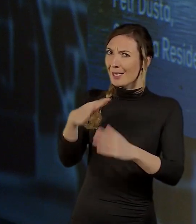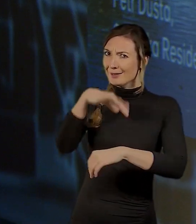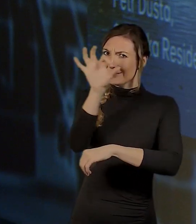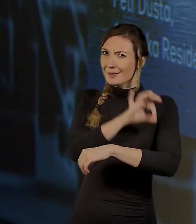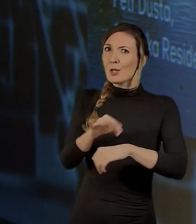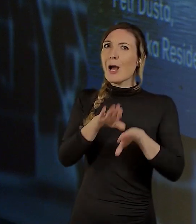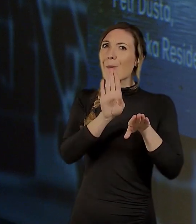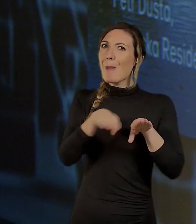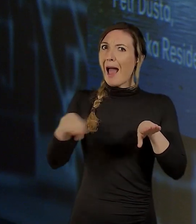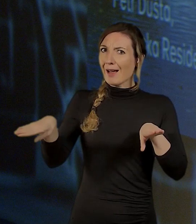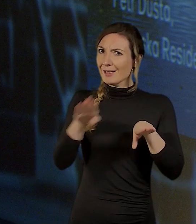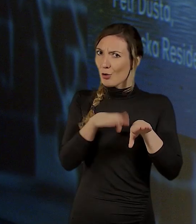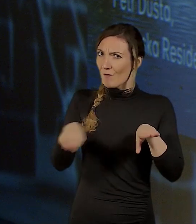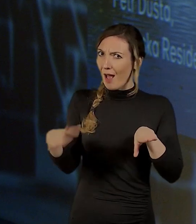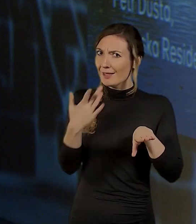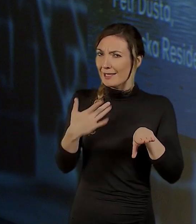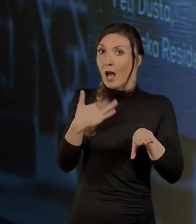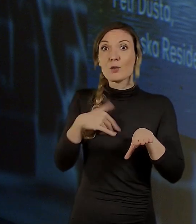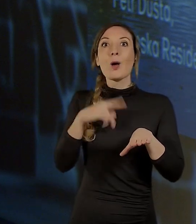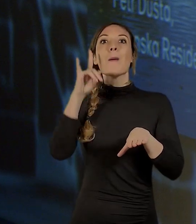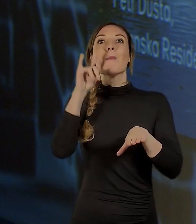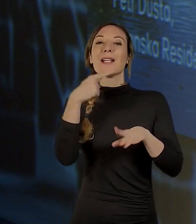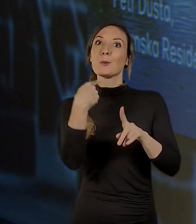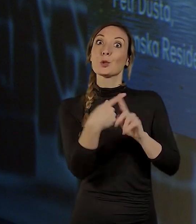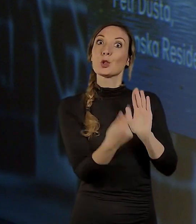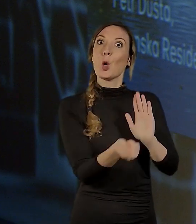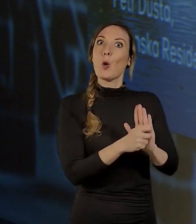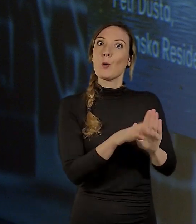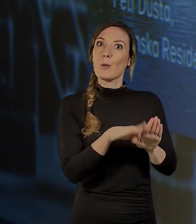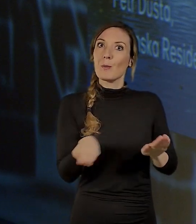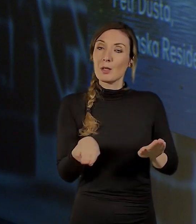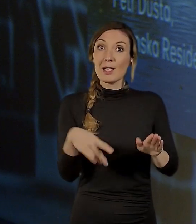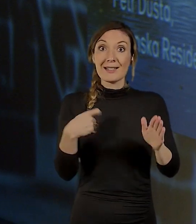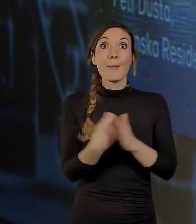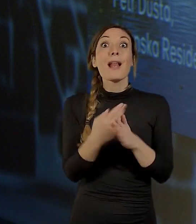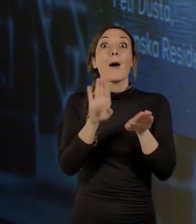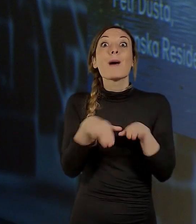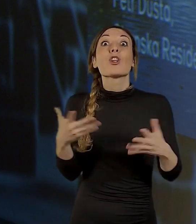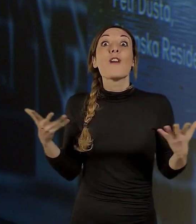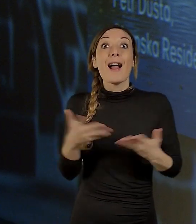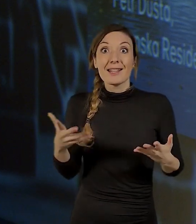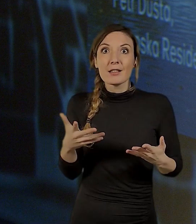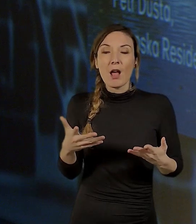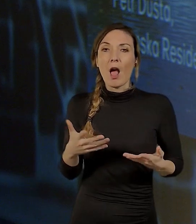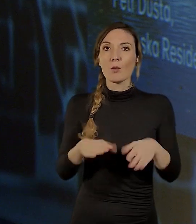Could you respond to this. Whether there are more parking spaces in that public space that can then be used by anyone, or perhaps someone